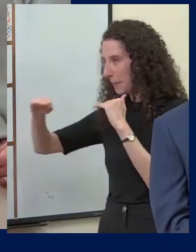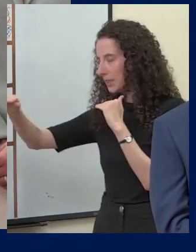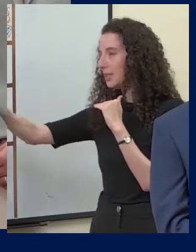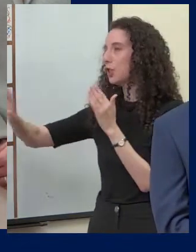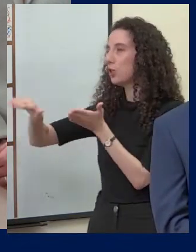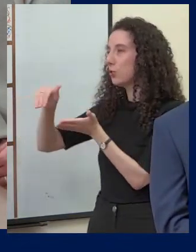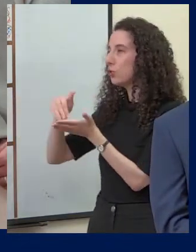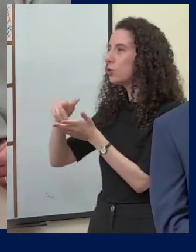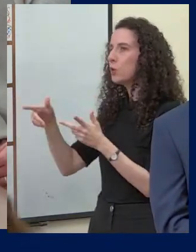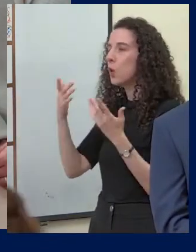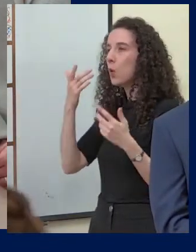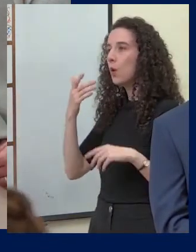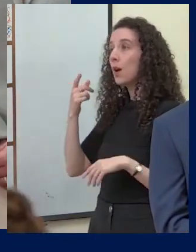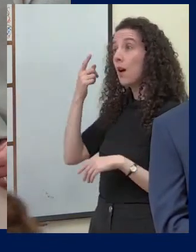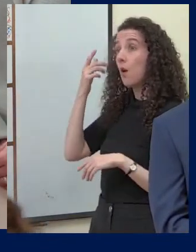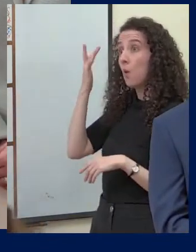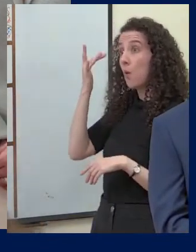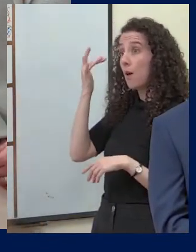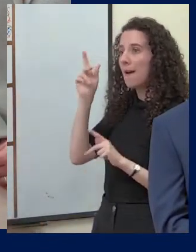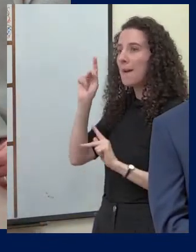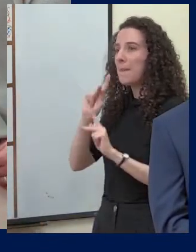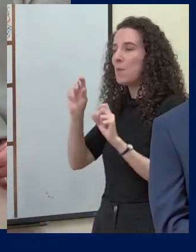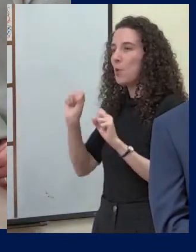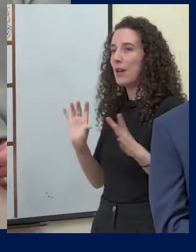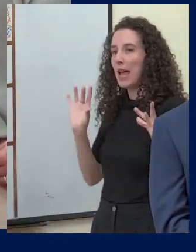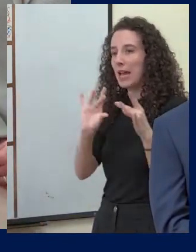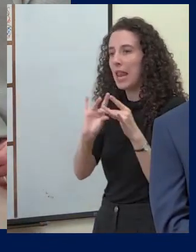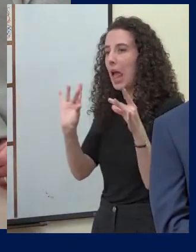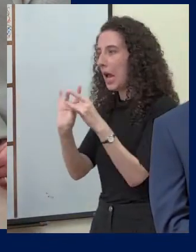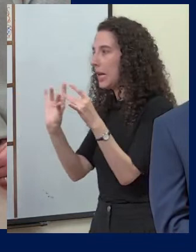connected and really begin or continue their recovery journey.